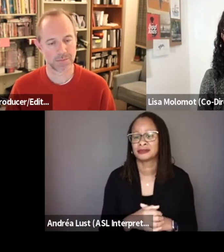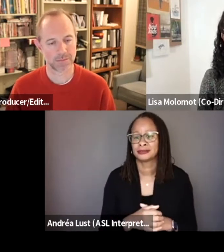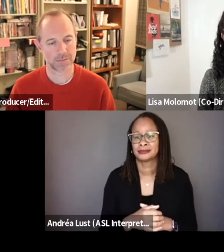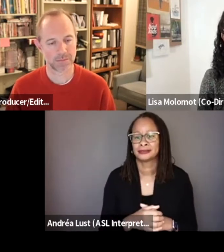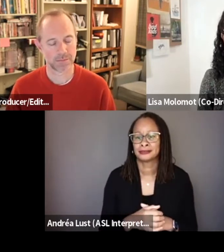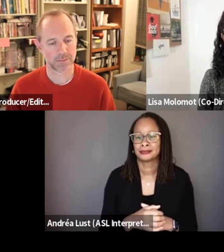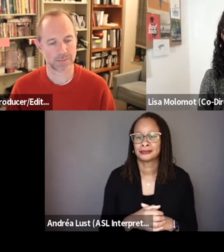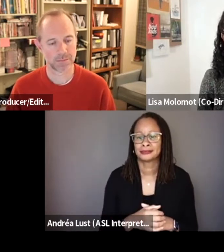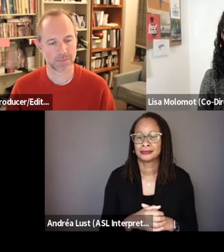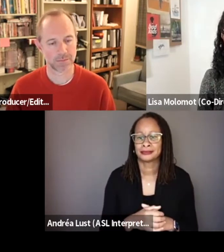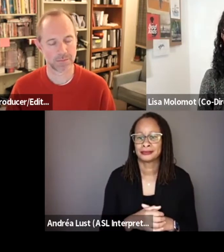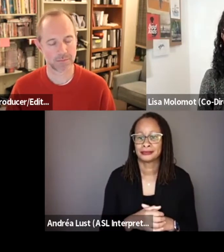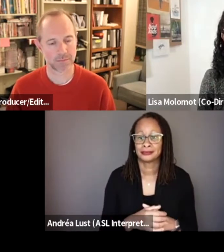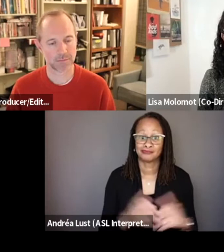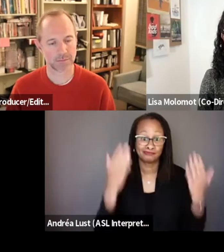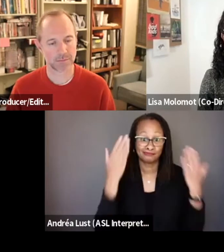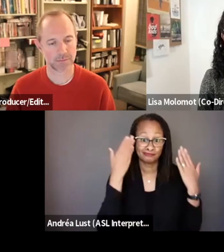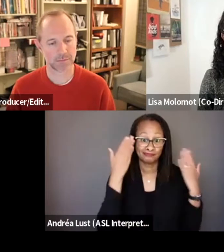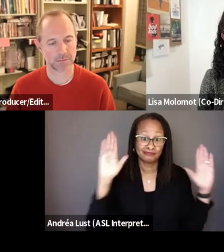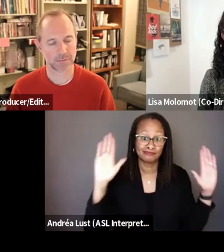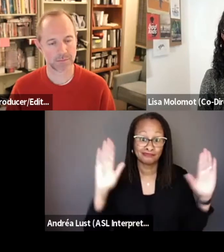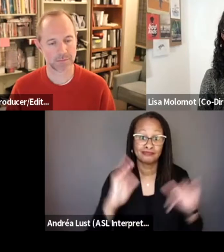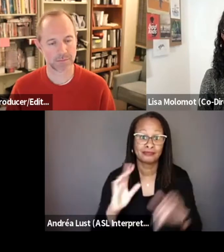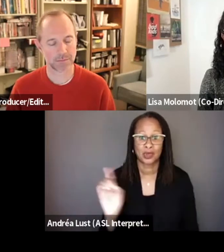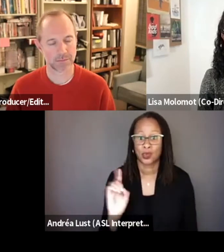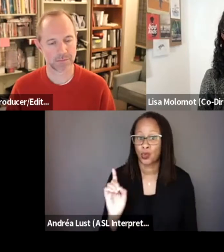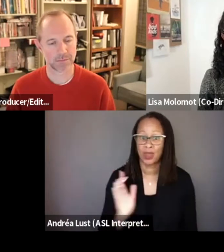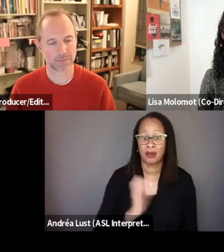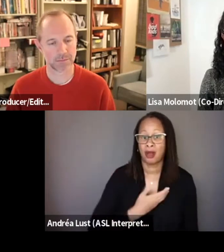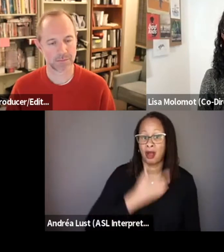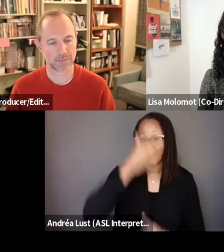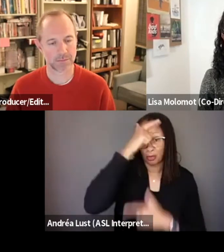we don't know where he was and we still don't know,